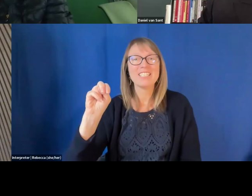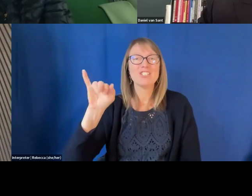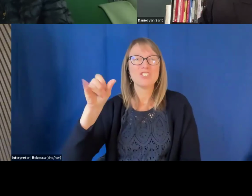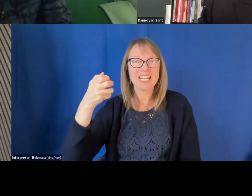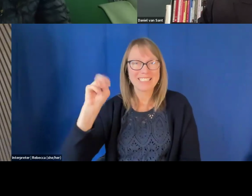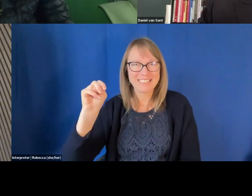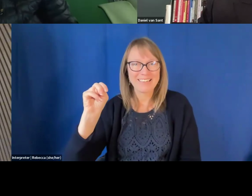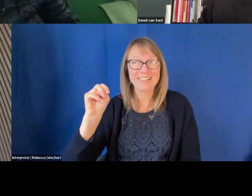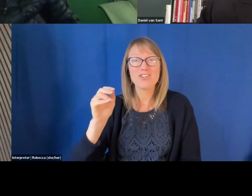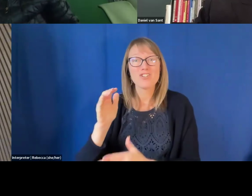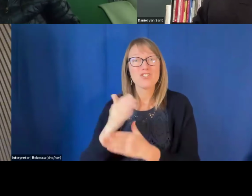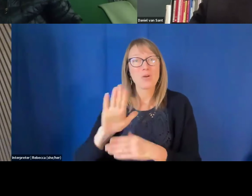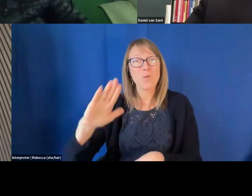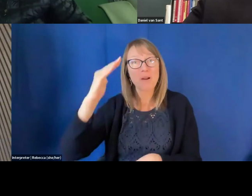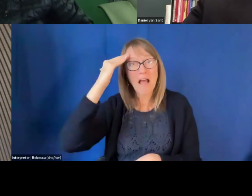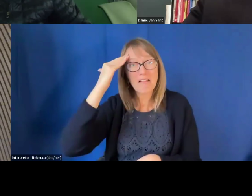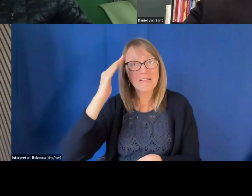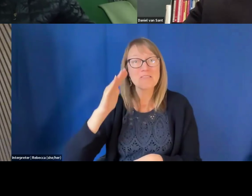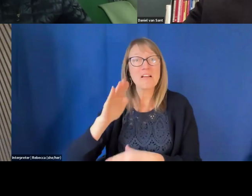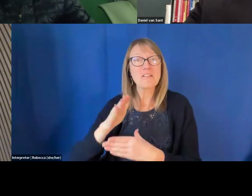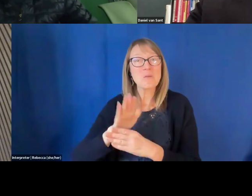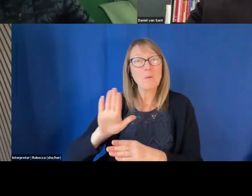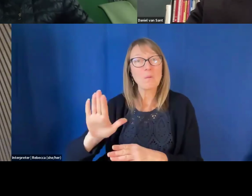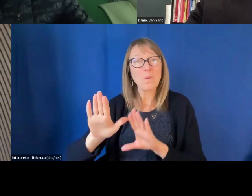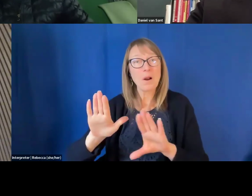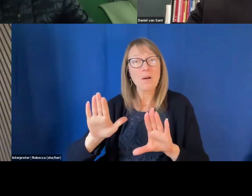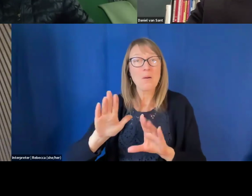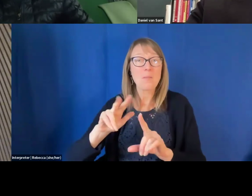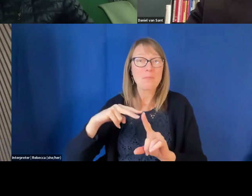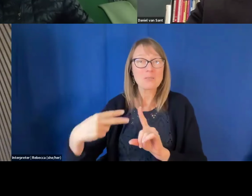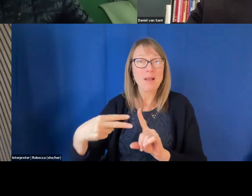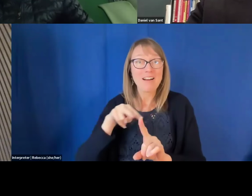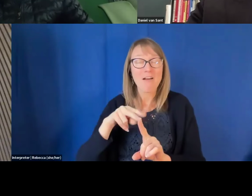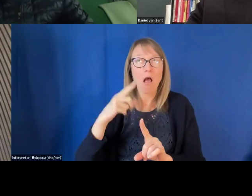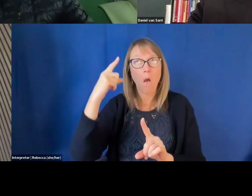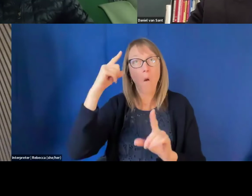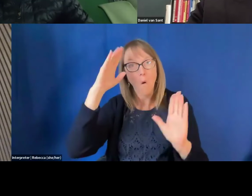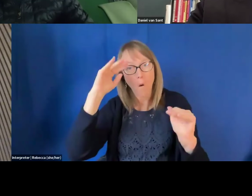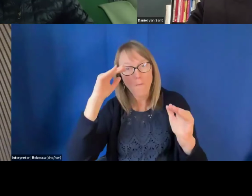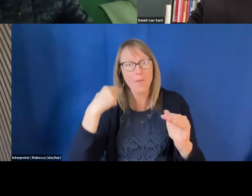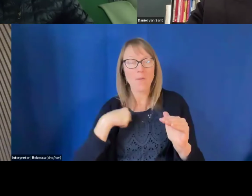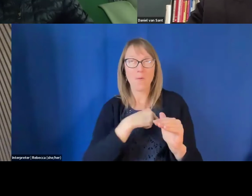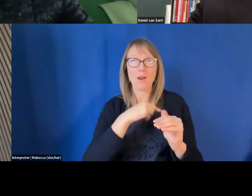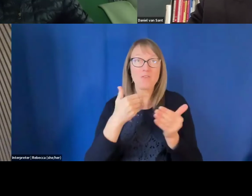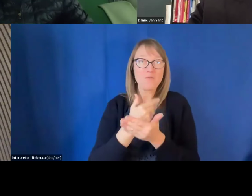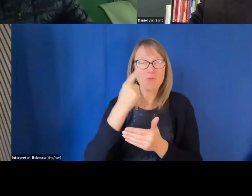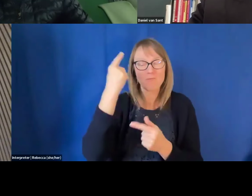with not only new insights, but also new possibilities around budgeting, universal design and creating a more inclusive,